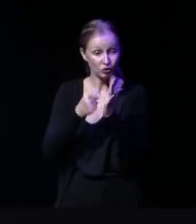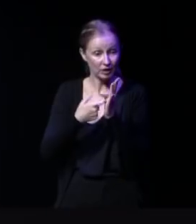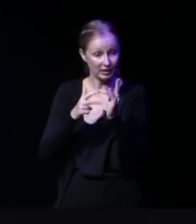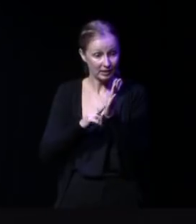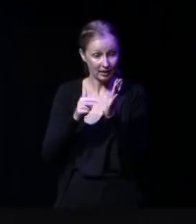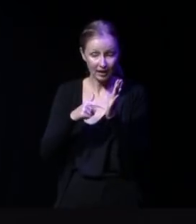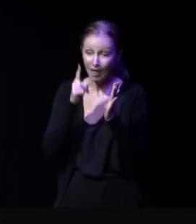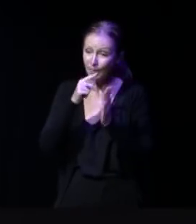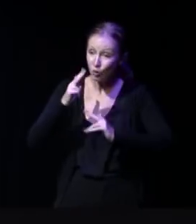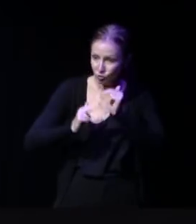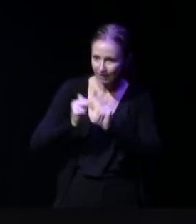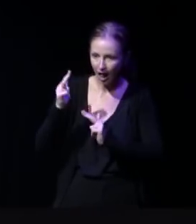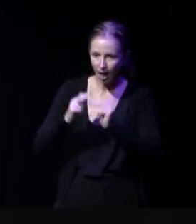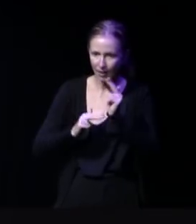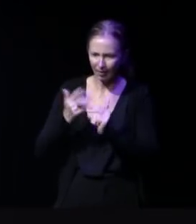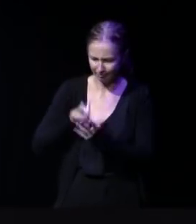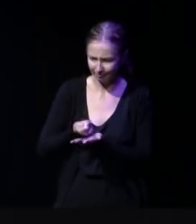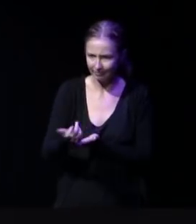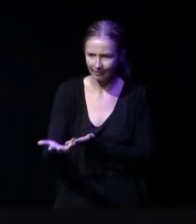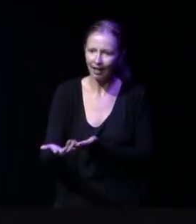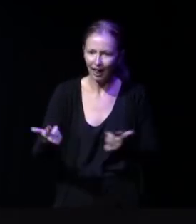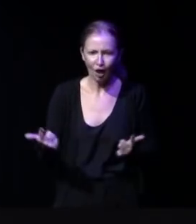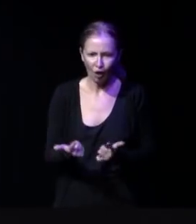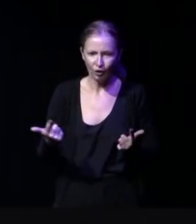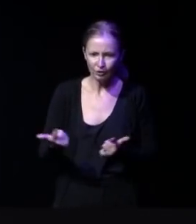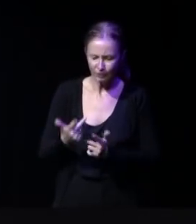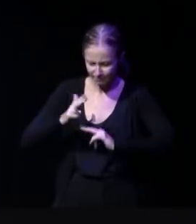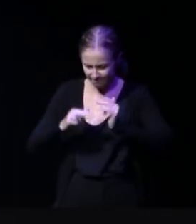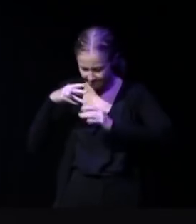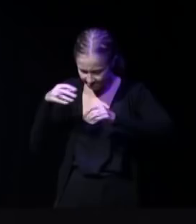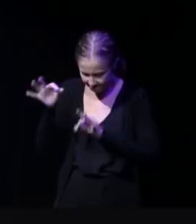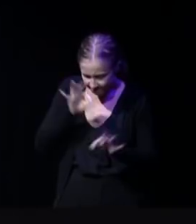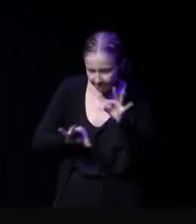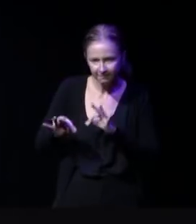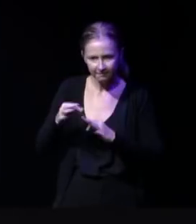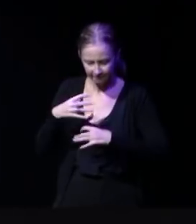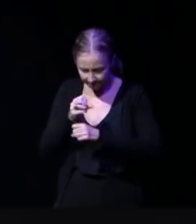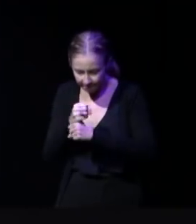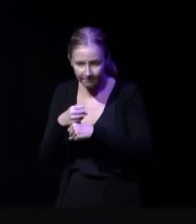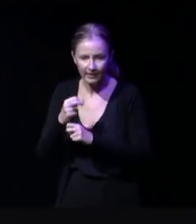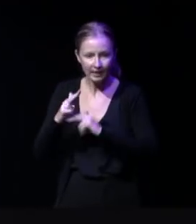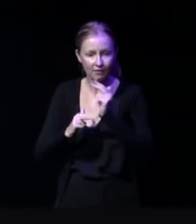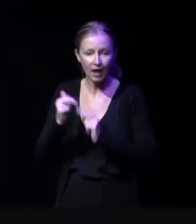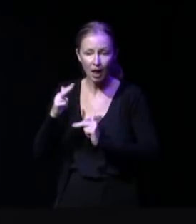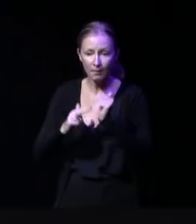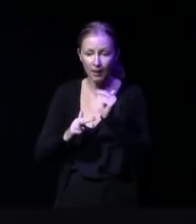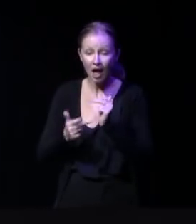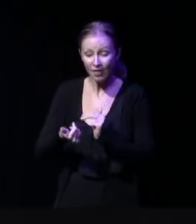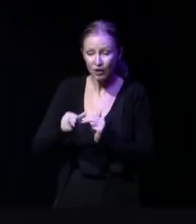and paid very, you know, well to do it, are coding them, they are placing within the spectrum